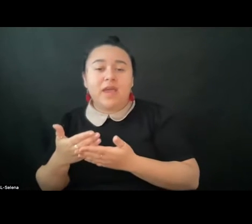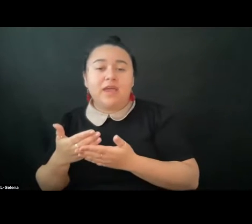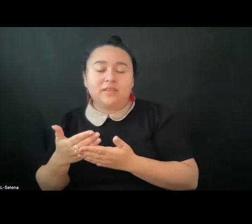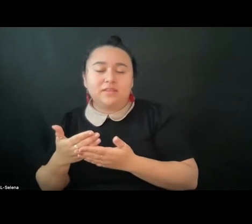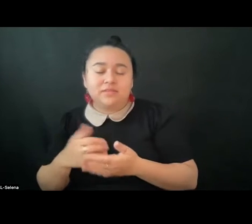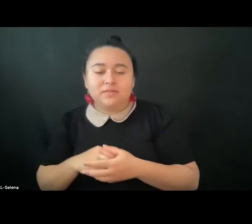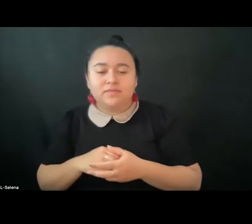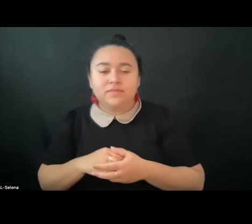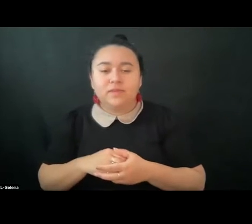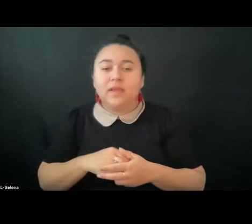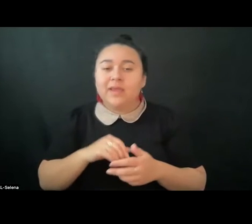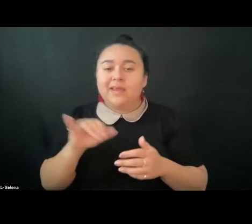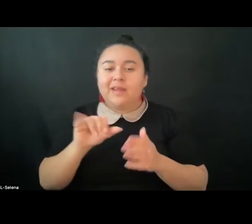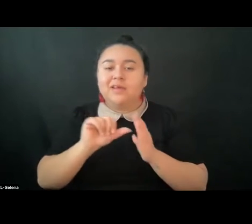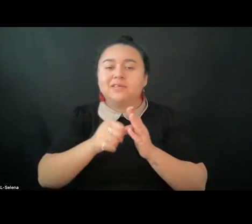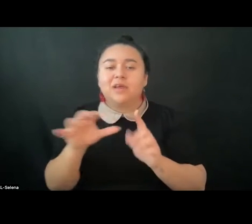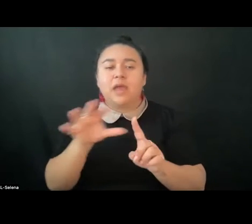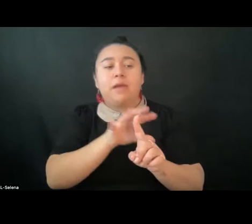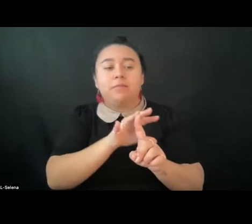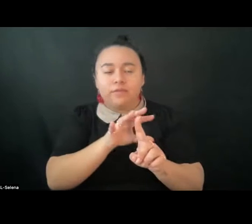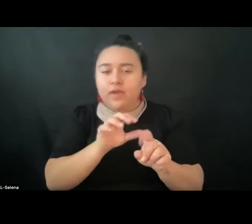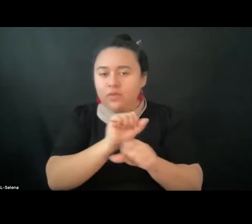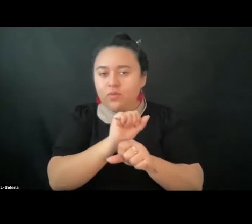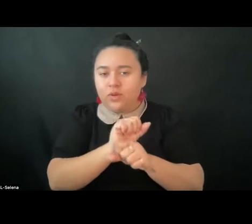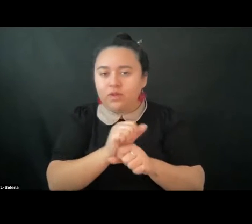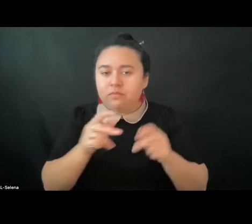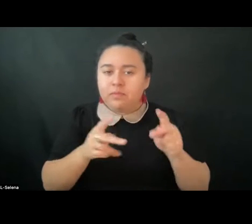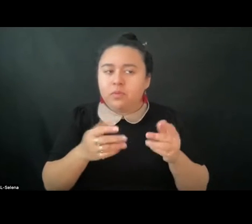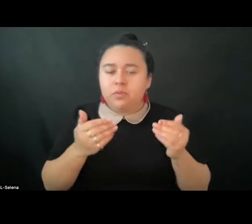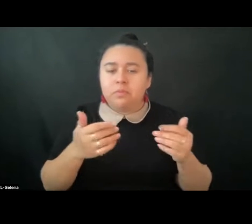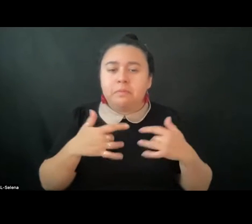amplify the work of risk taking, non-fiction filmmakers.